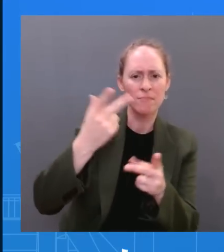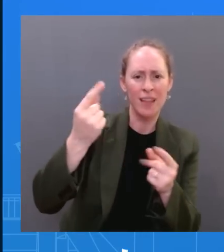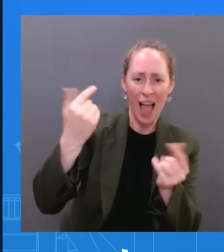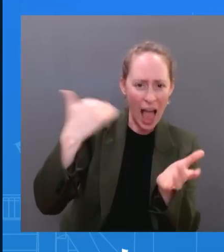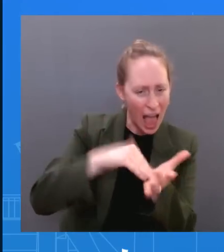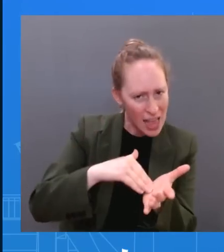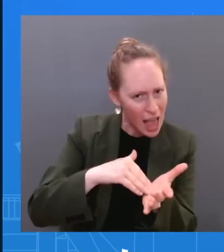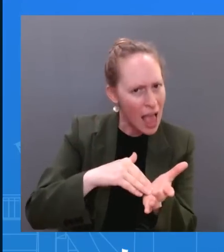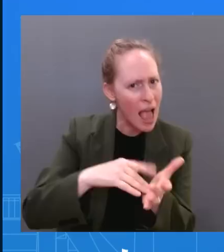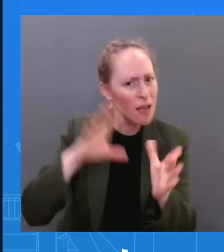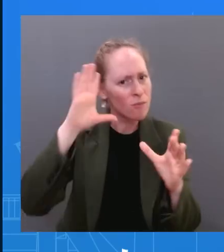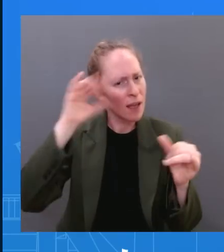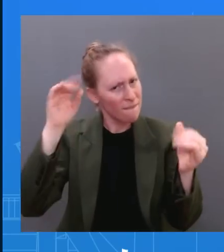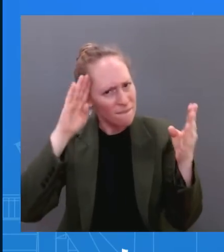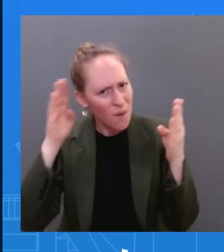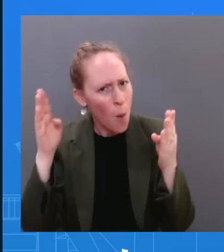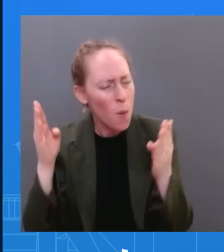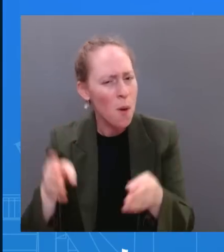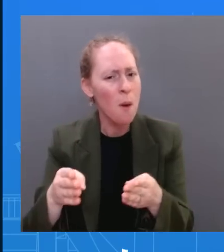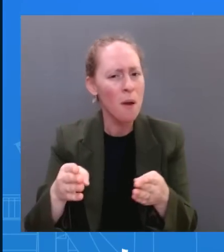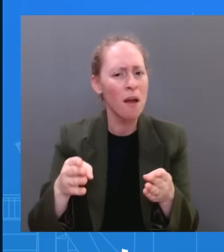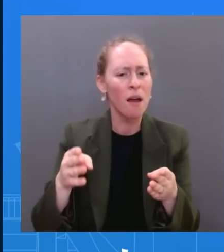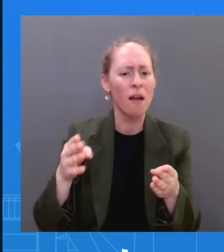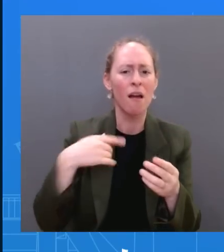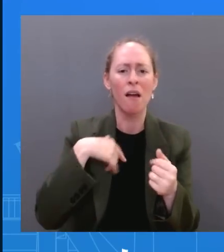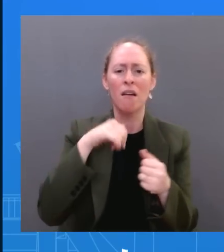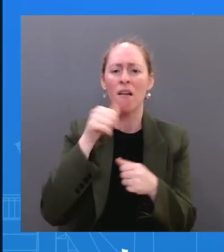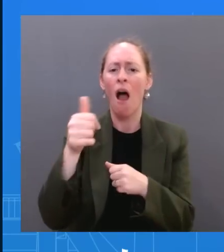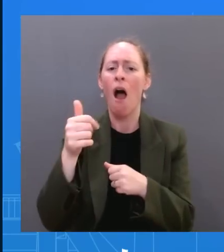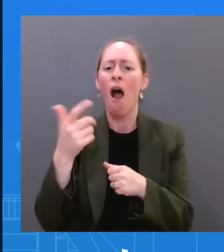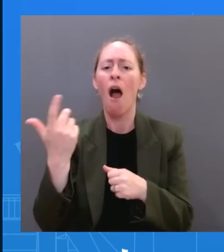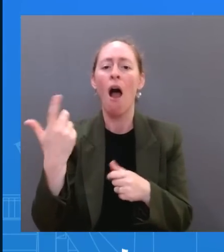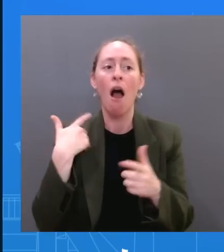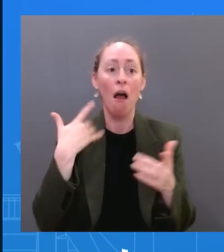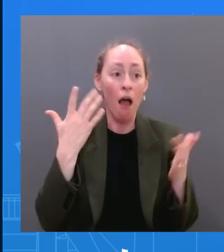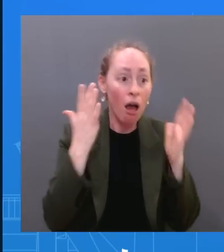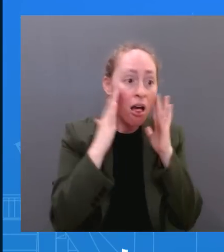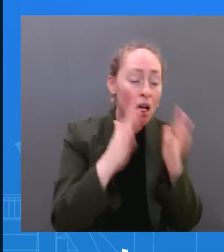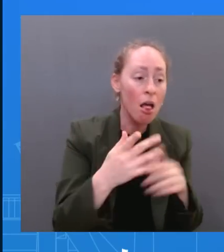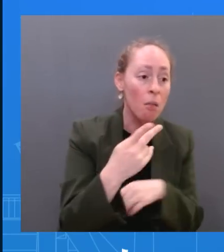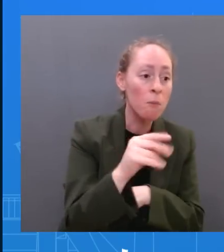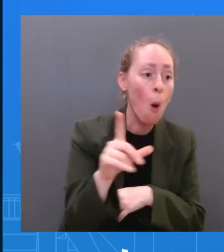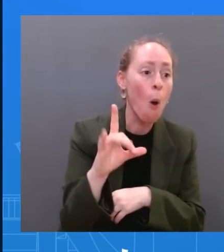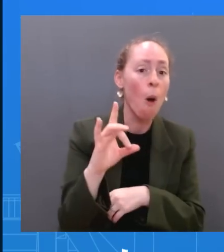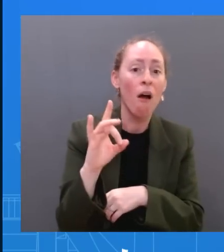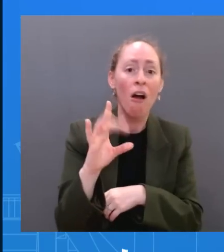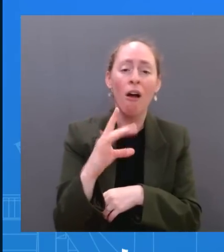That's not what we're going to do here. What we're going to focus on is delivering for the American people. The Press: And lastly, is the President